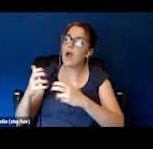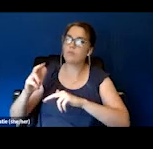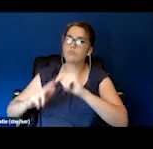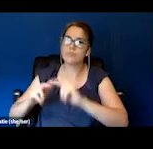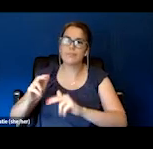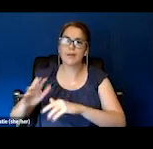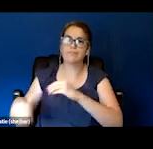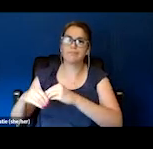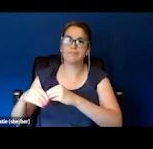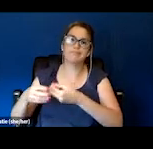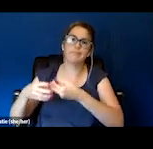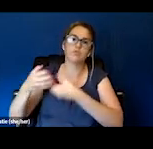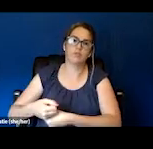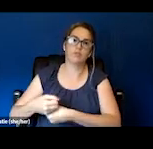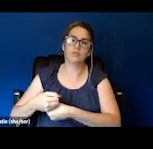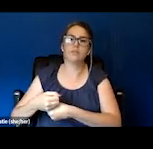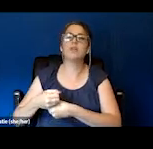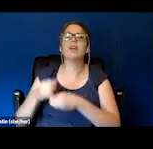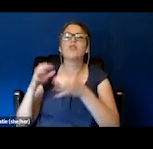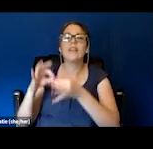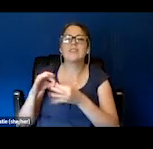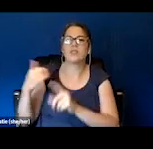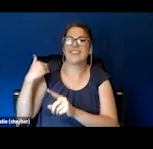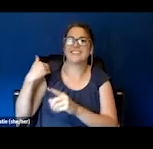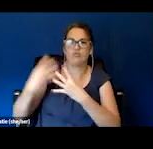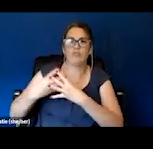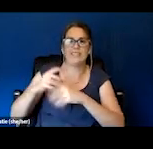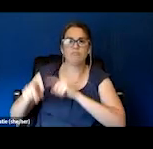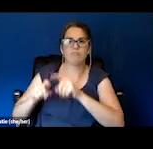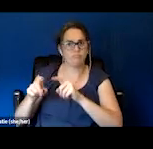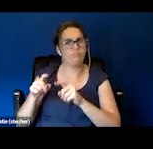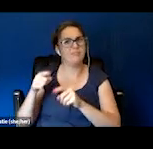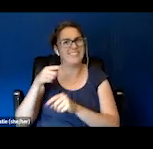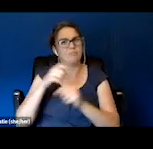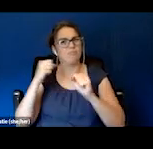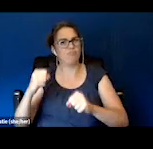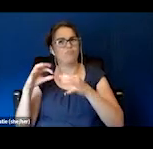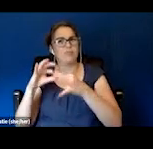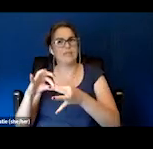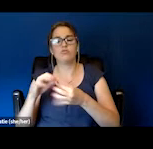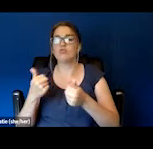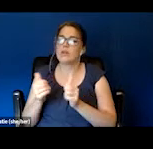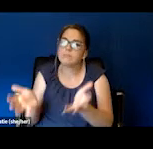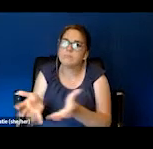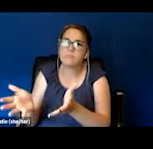and making sure that you're helping to enhance that motivation for both harm reduction